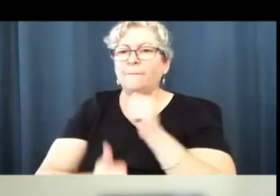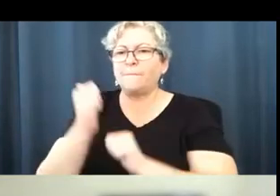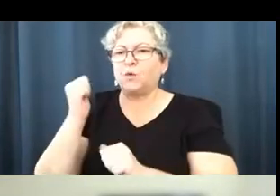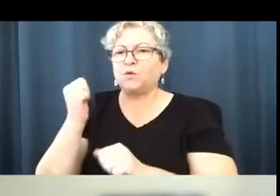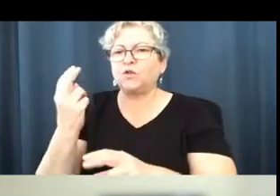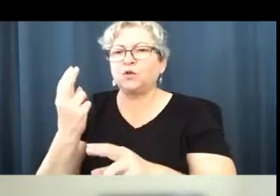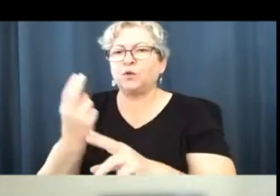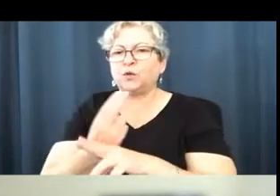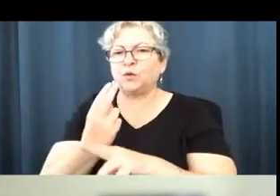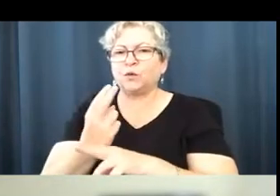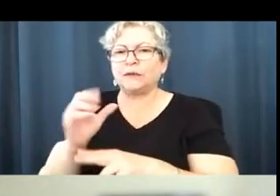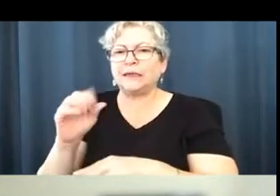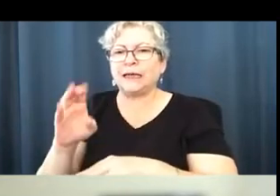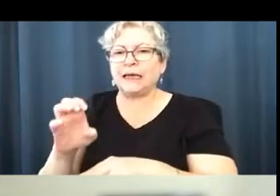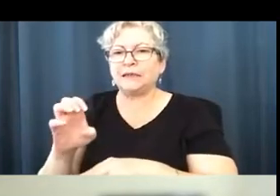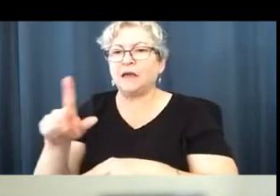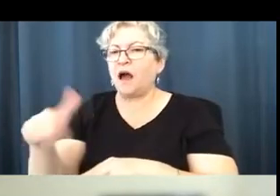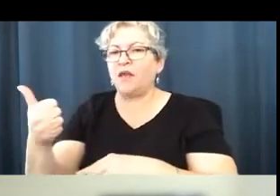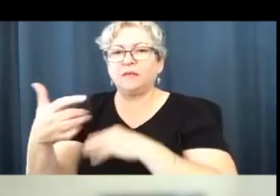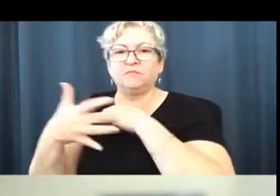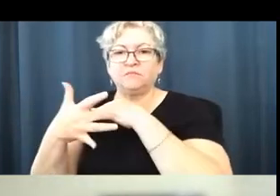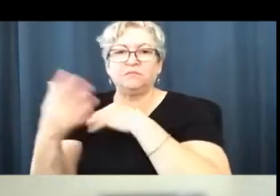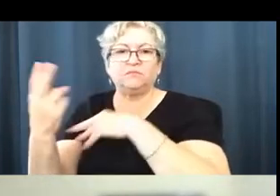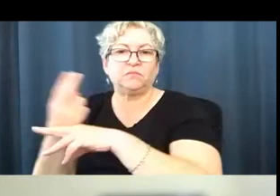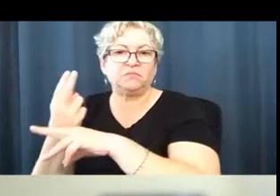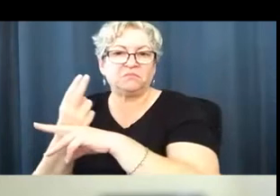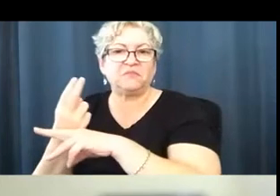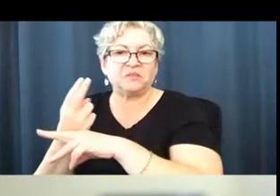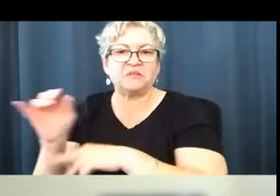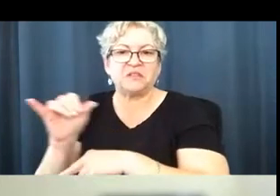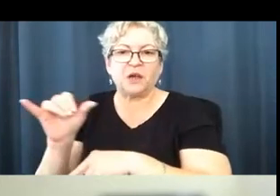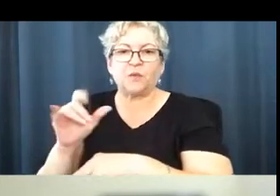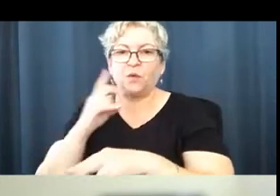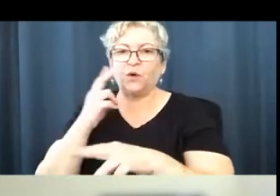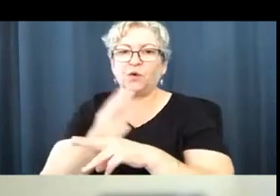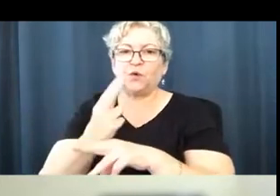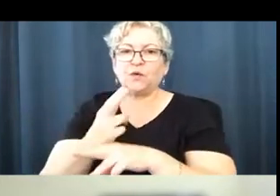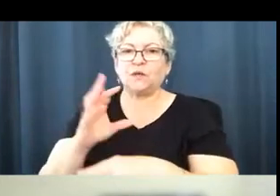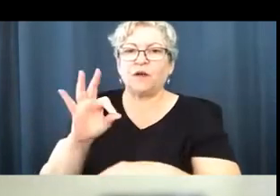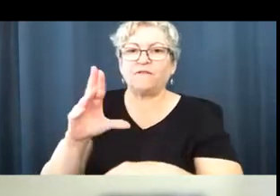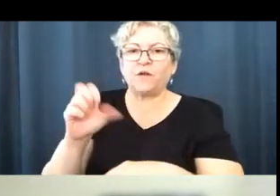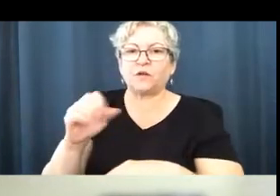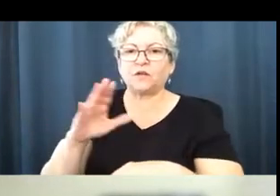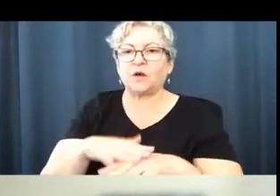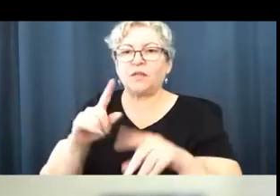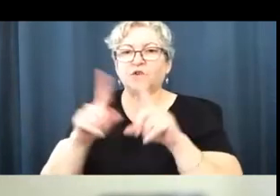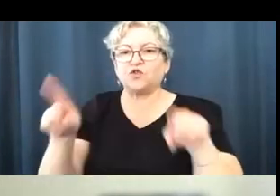that the other pieces of assistive technology also use. So we focus on the screen user use case, because if you make it work for a screen reader,